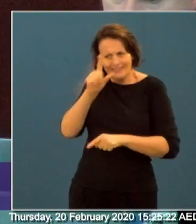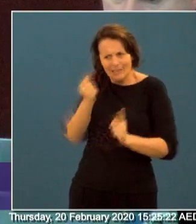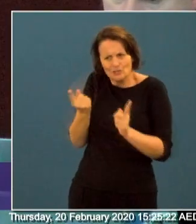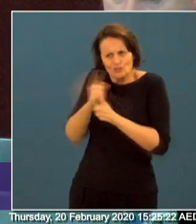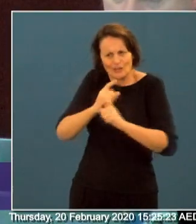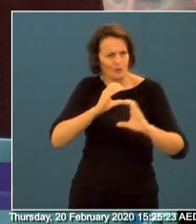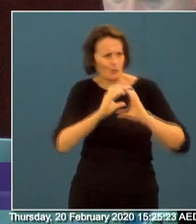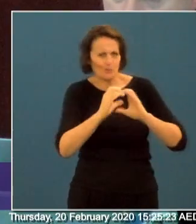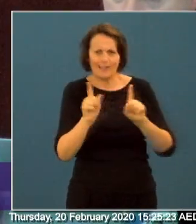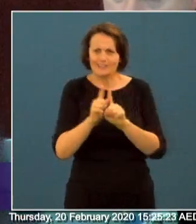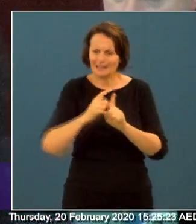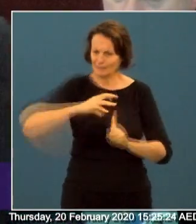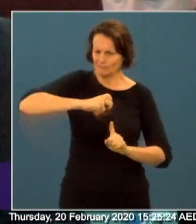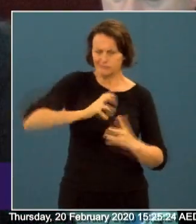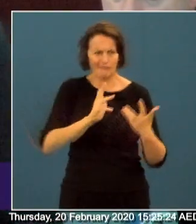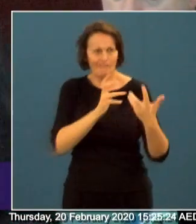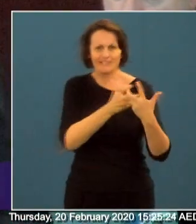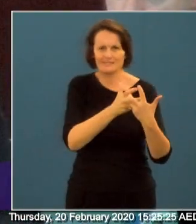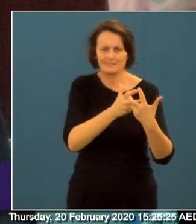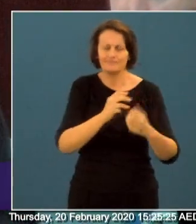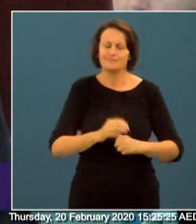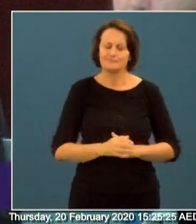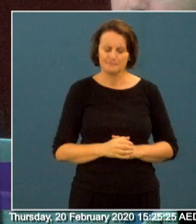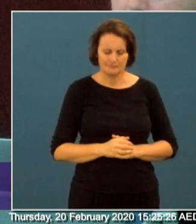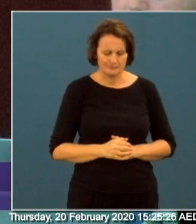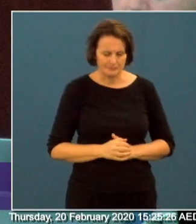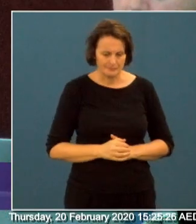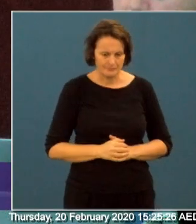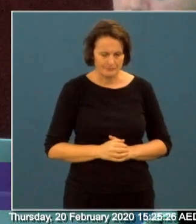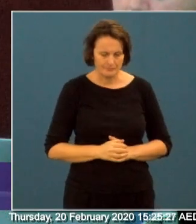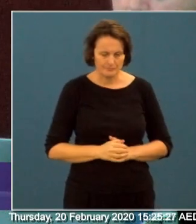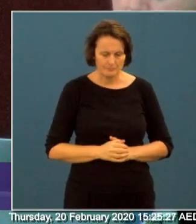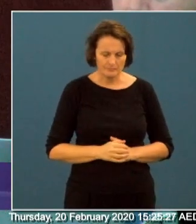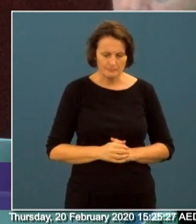You say at 58 — at paragraph 58 that things that need